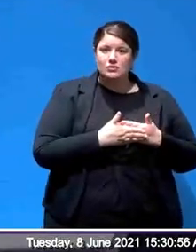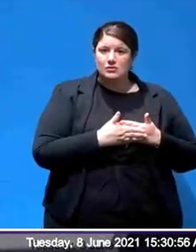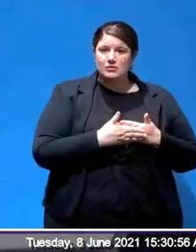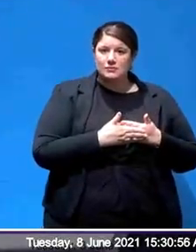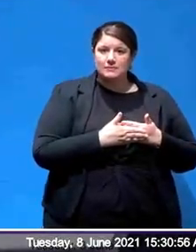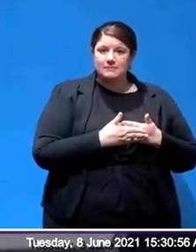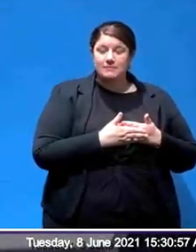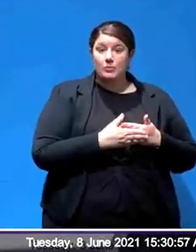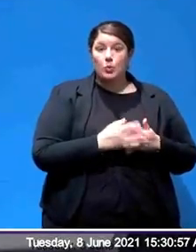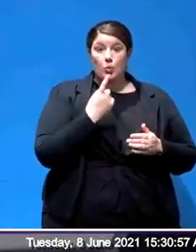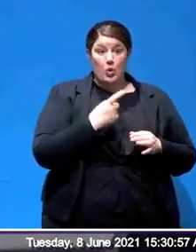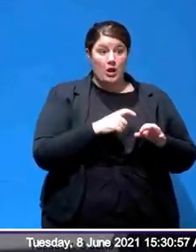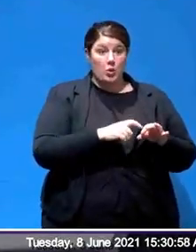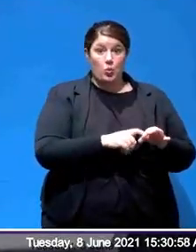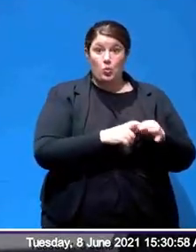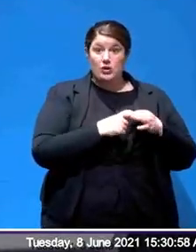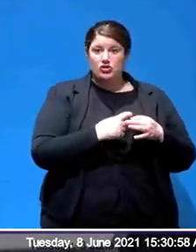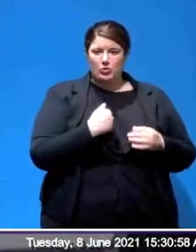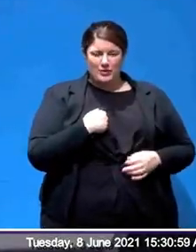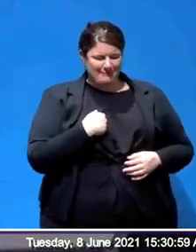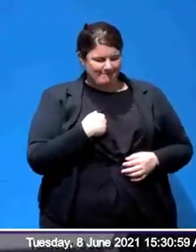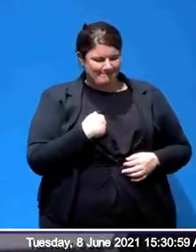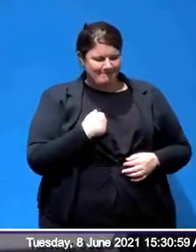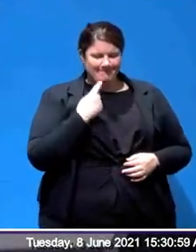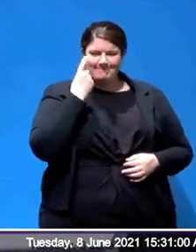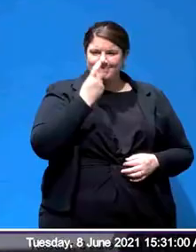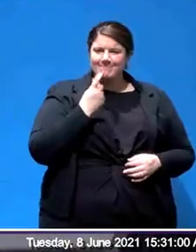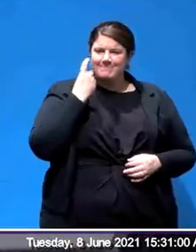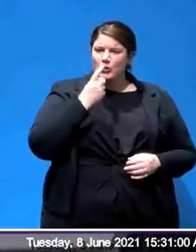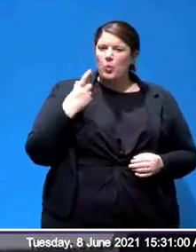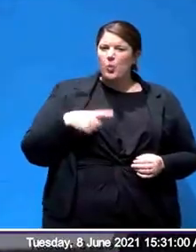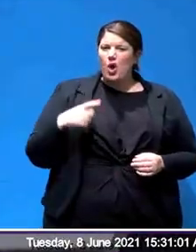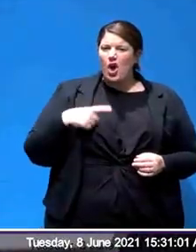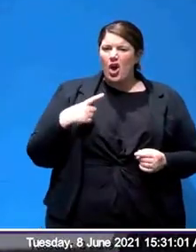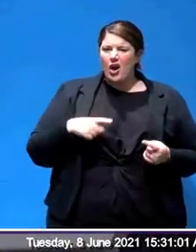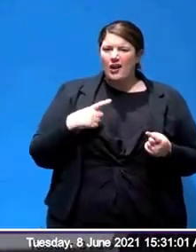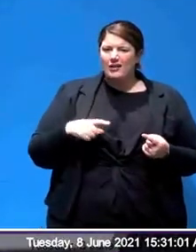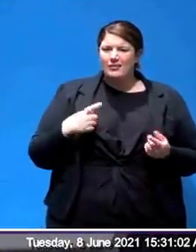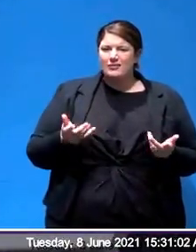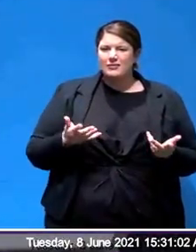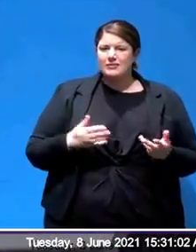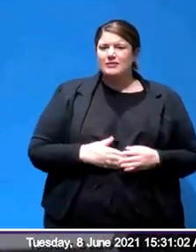the questions that we both asked was, well, why are they open and what --- and did people have training?